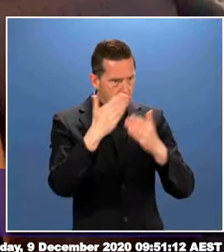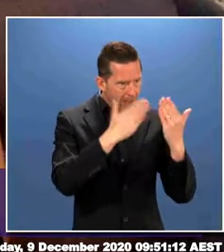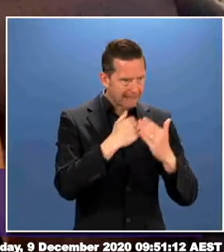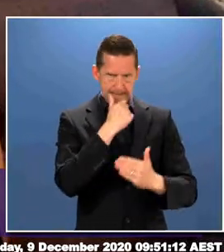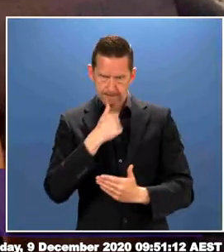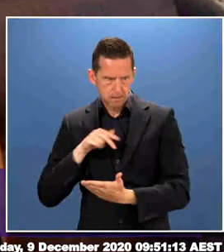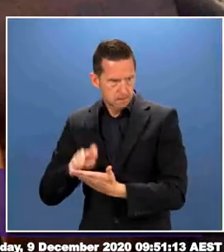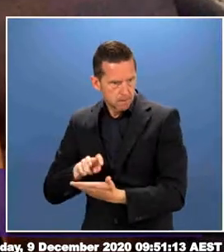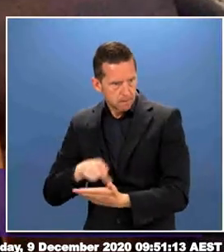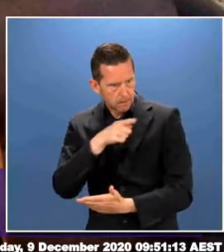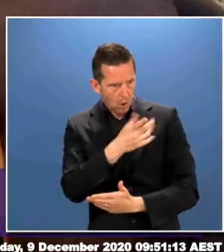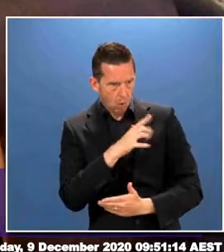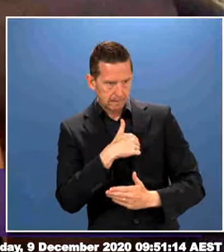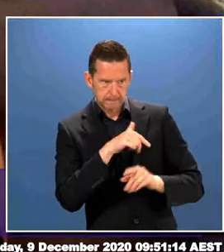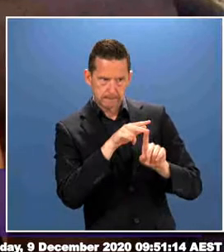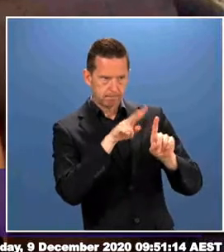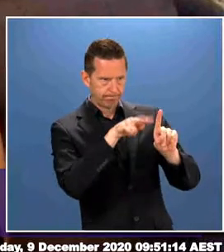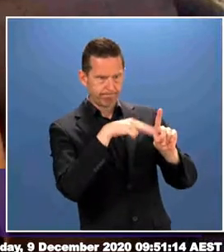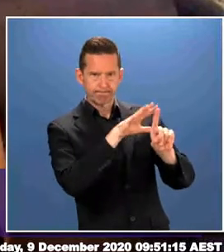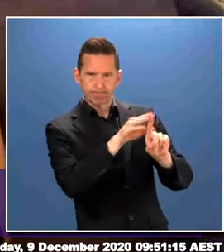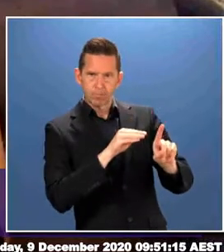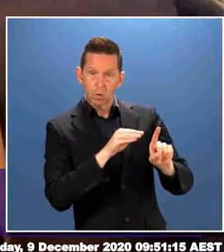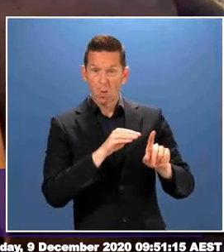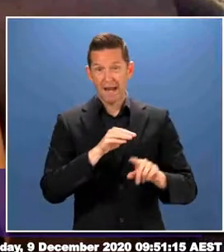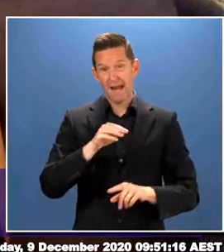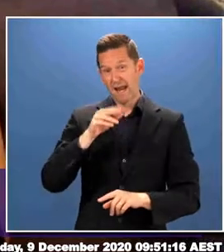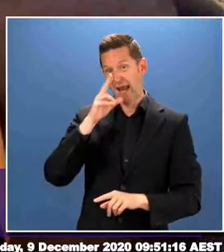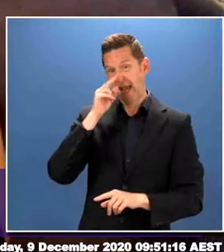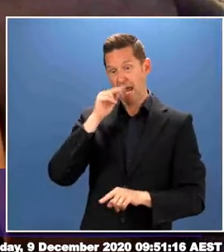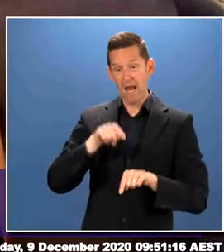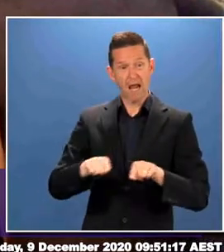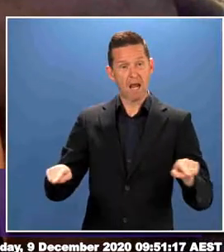The young people who attended the Summit were very keen to --- wanted